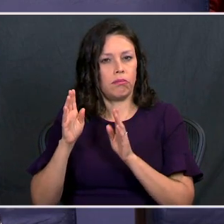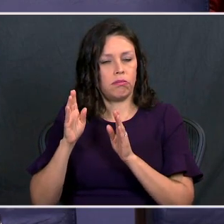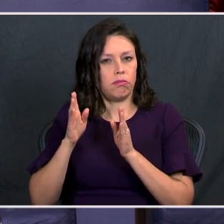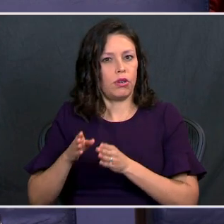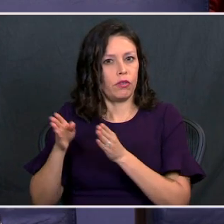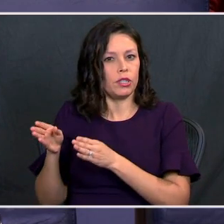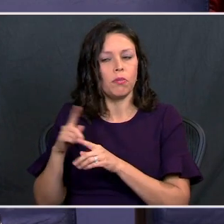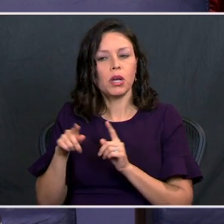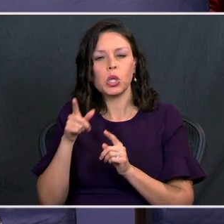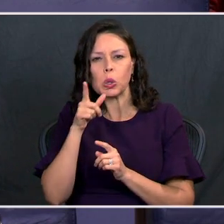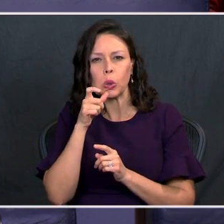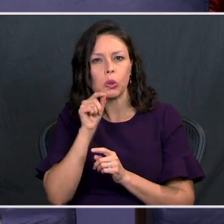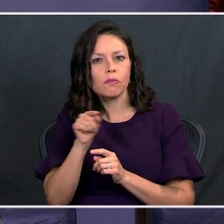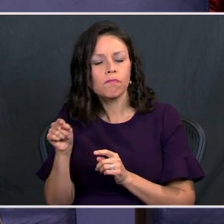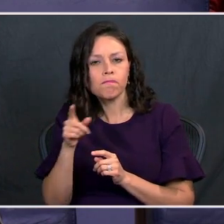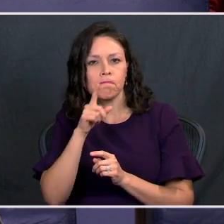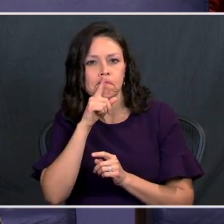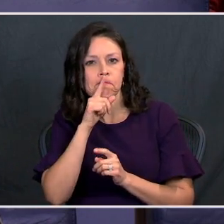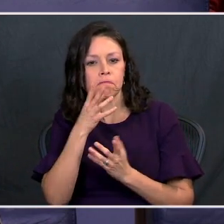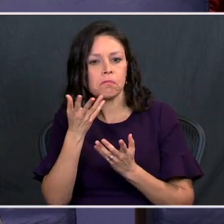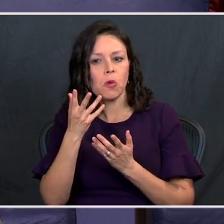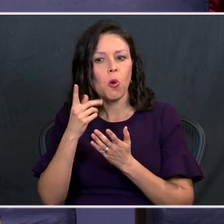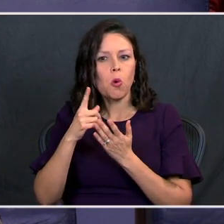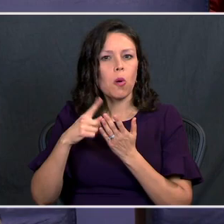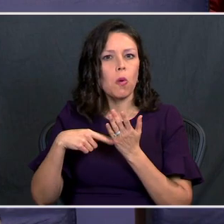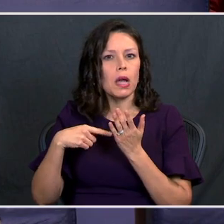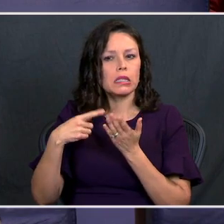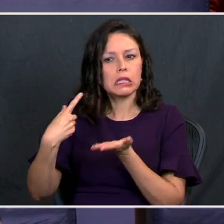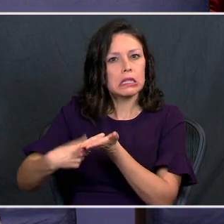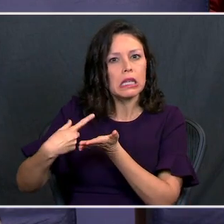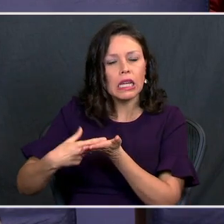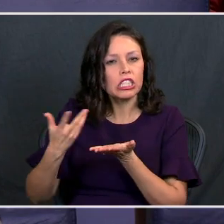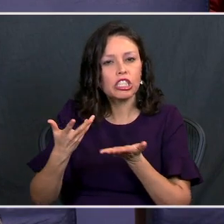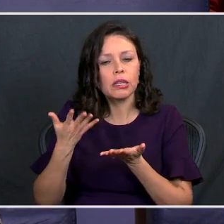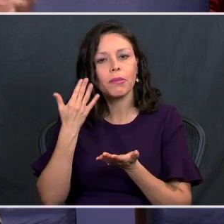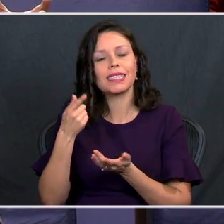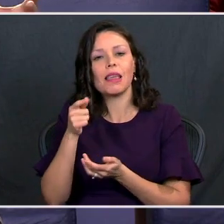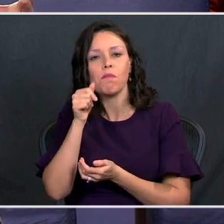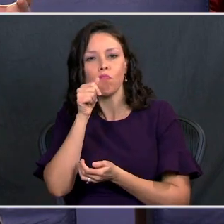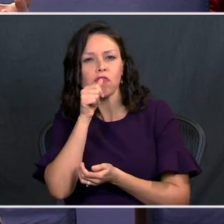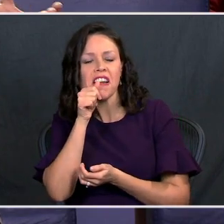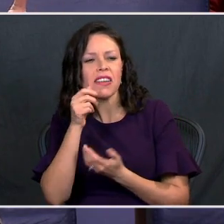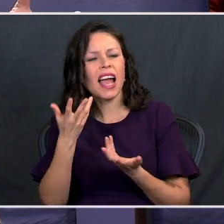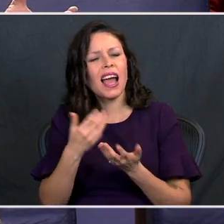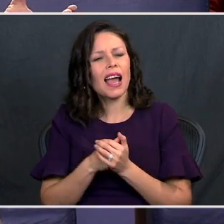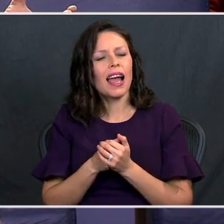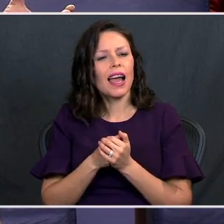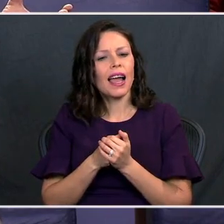who they were and anything about those conversations because they were private. I mean, they were, presumably,